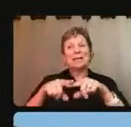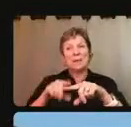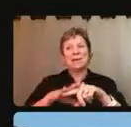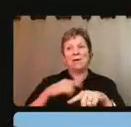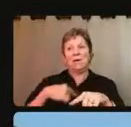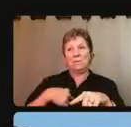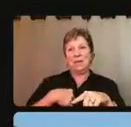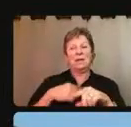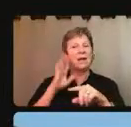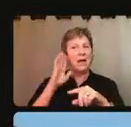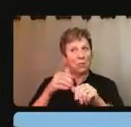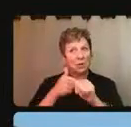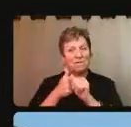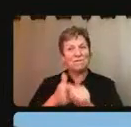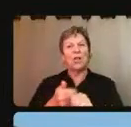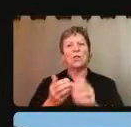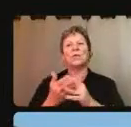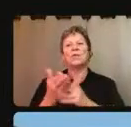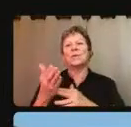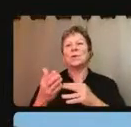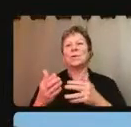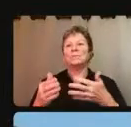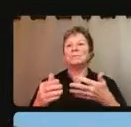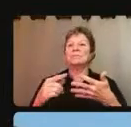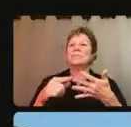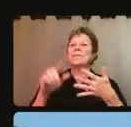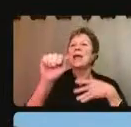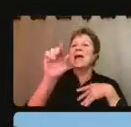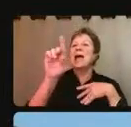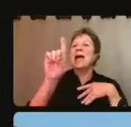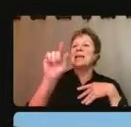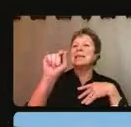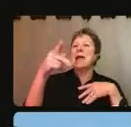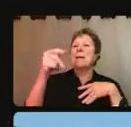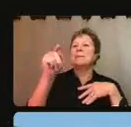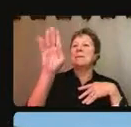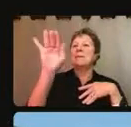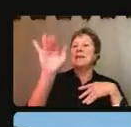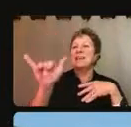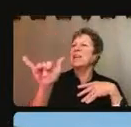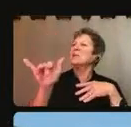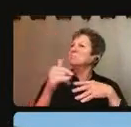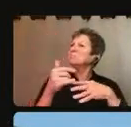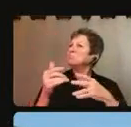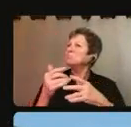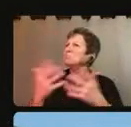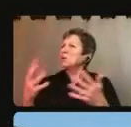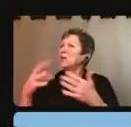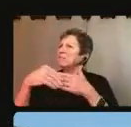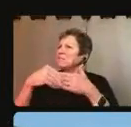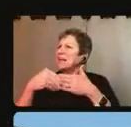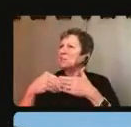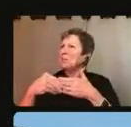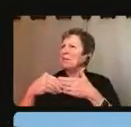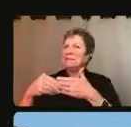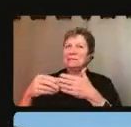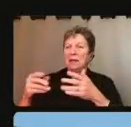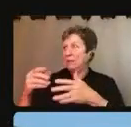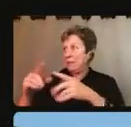THIS POSITION TO THIS SEAT,